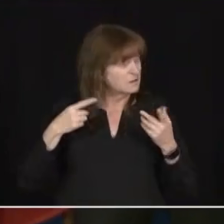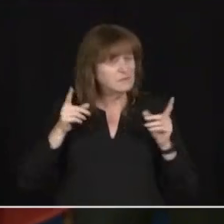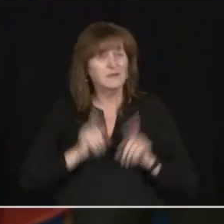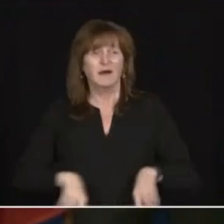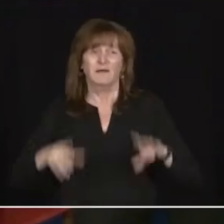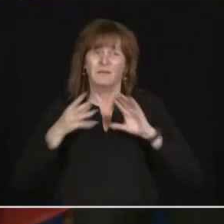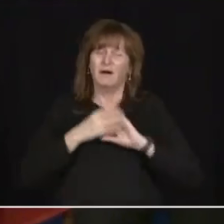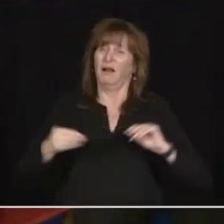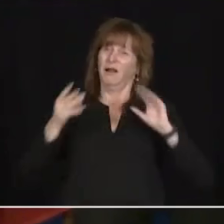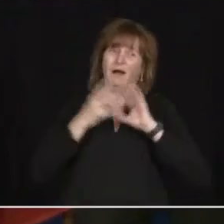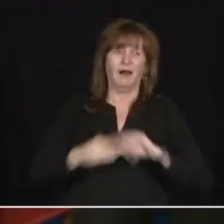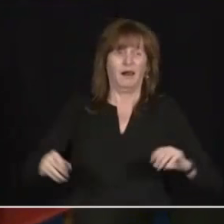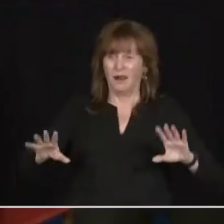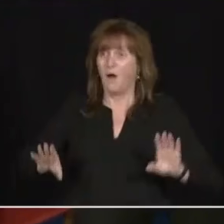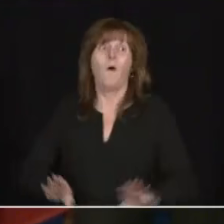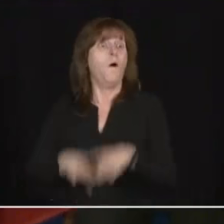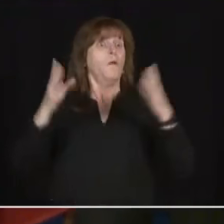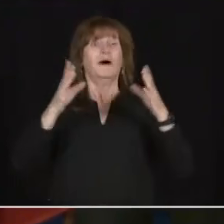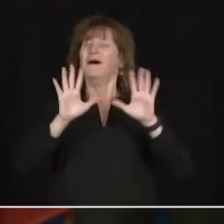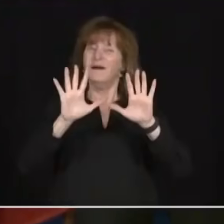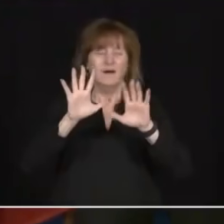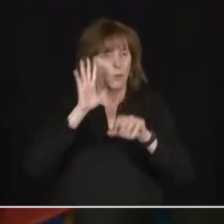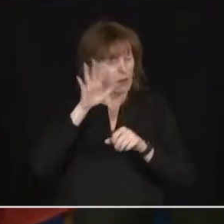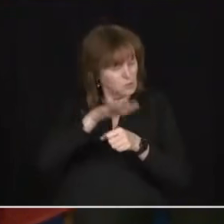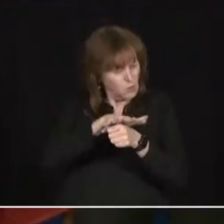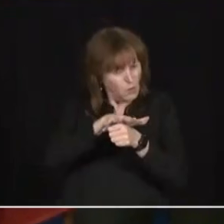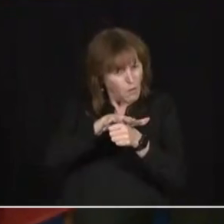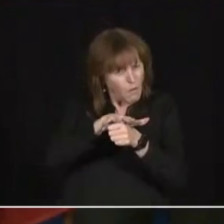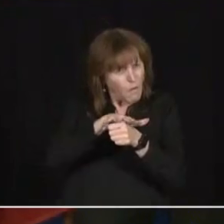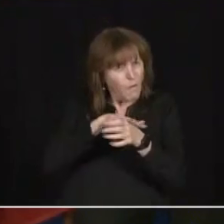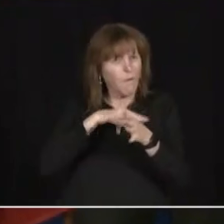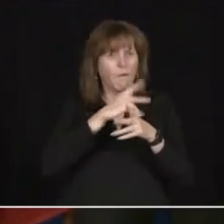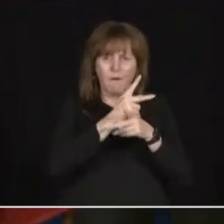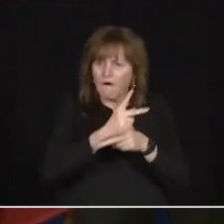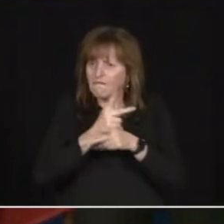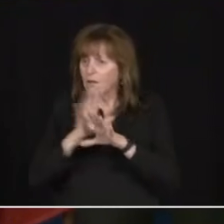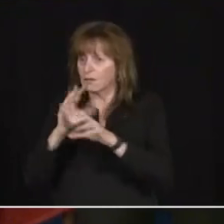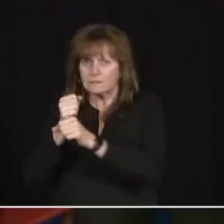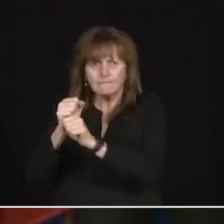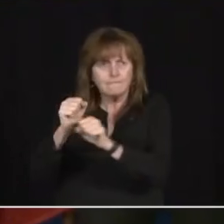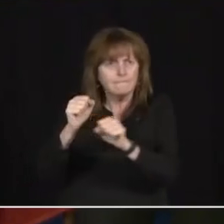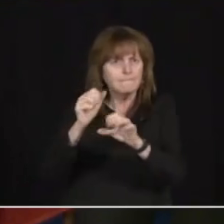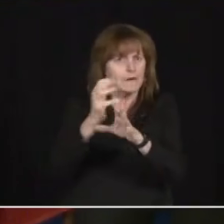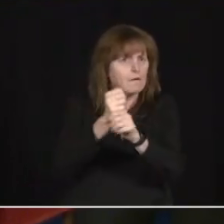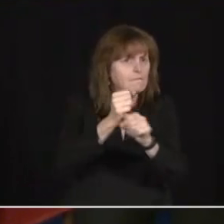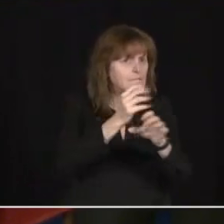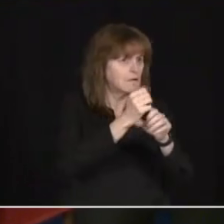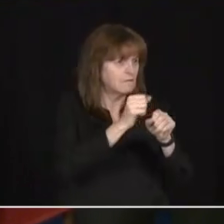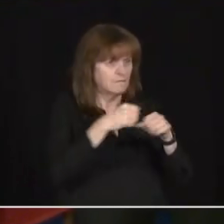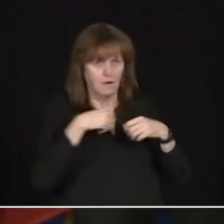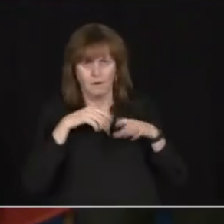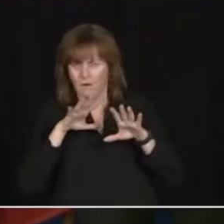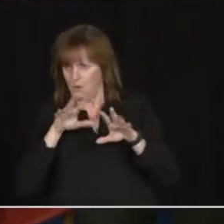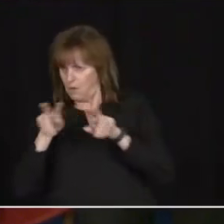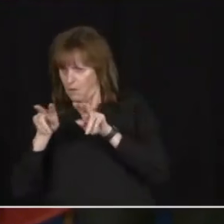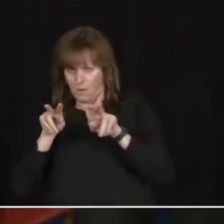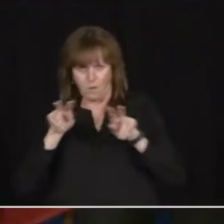our economy will be gradual, measured and safe. As we watch the trends carefully every day, as